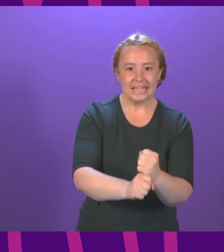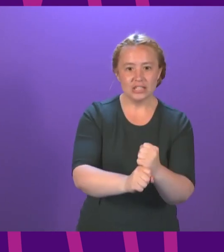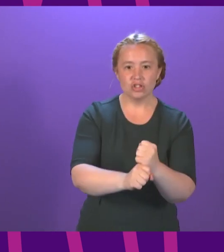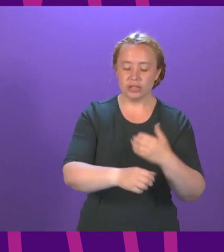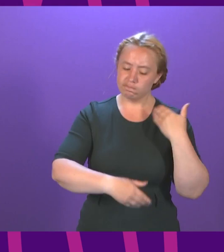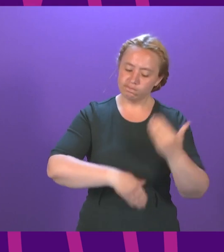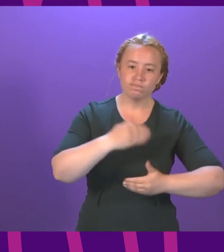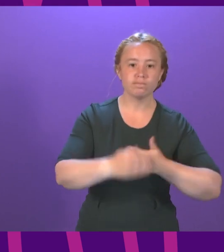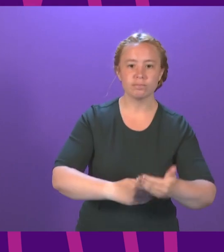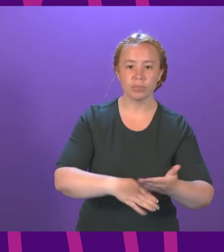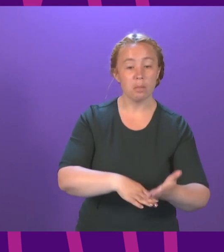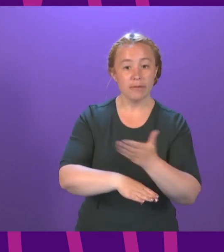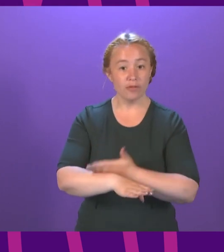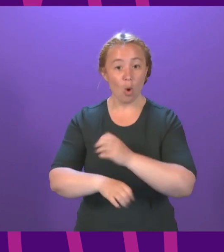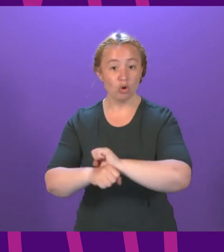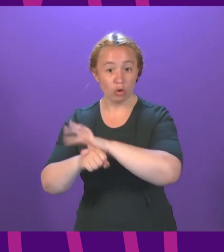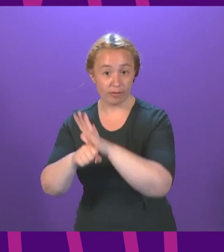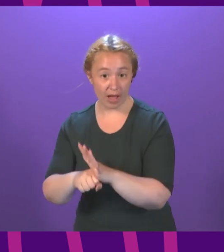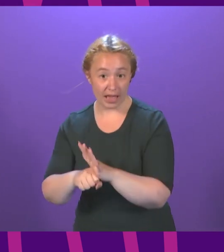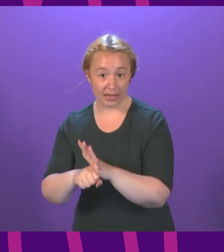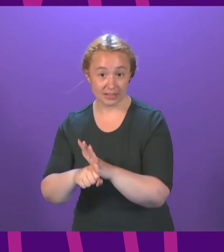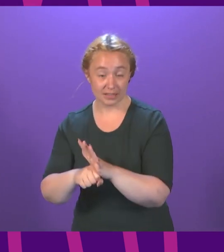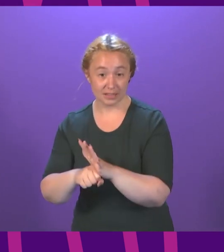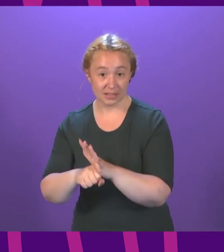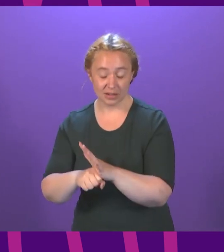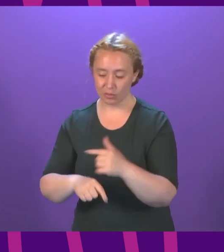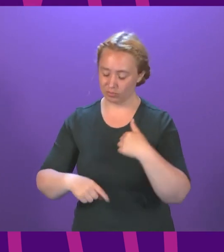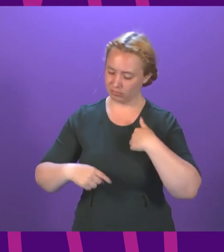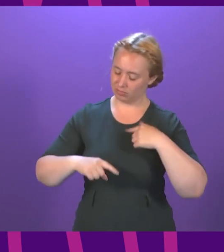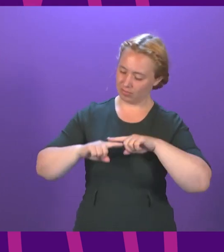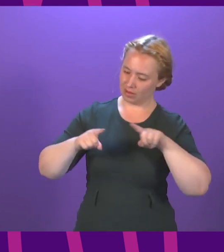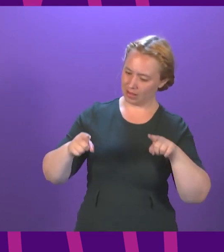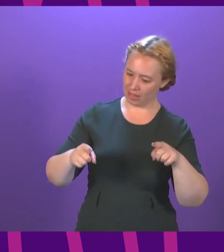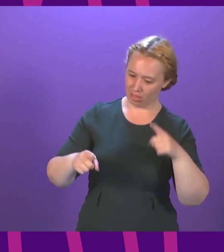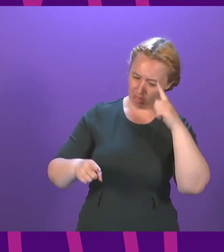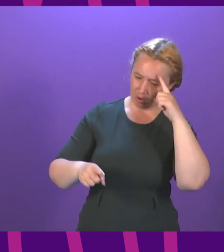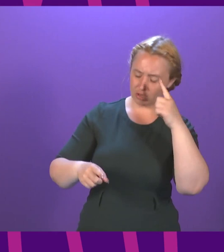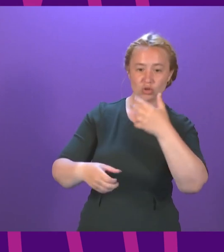Before the pandemic struck, we would have found it unbelievable if a Government had told people to